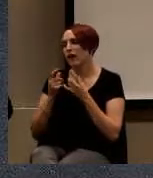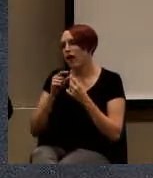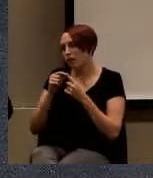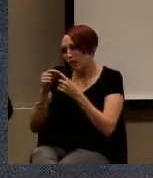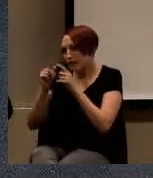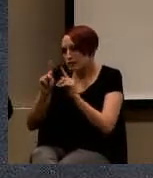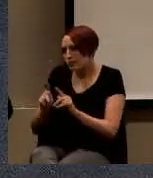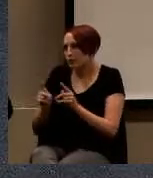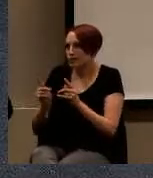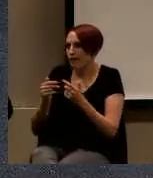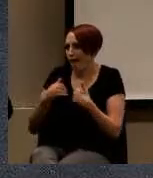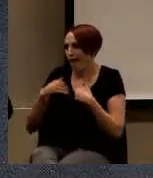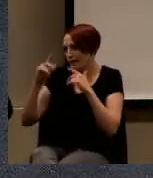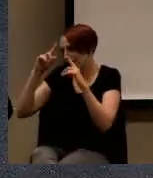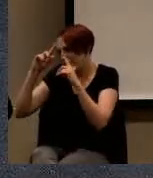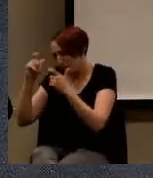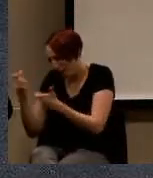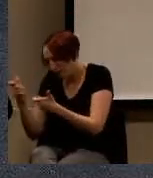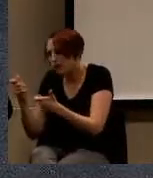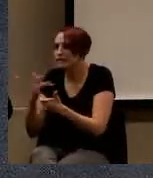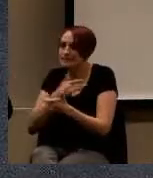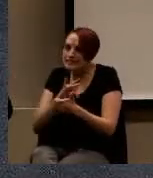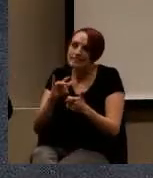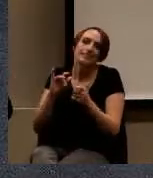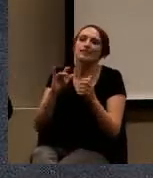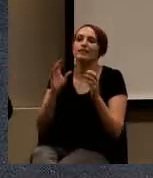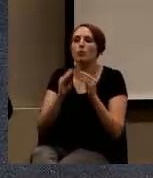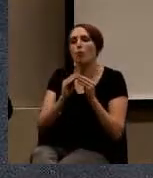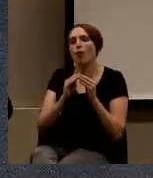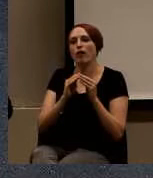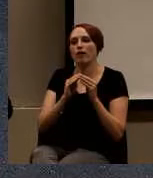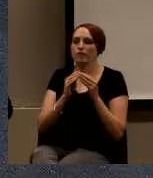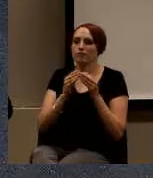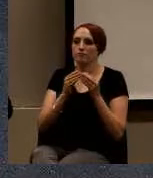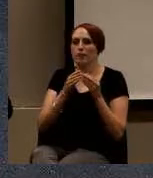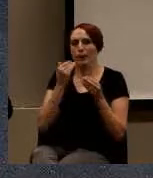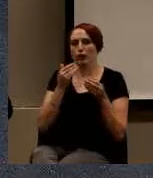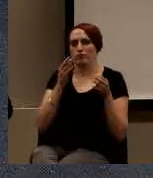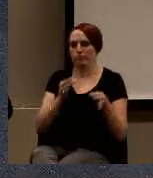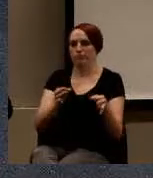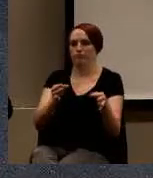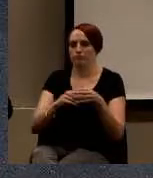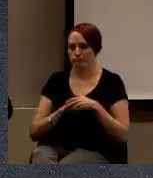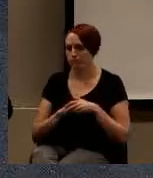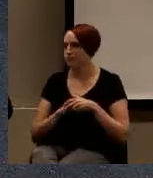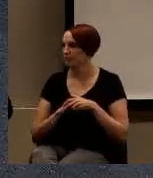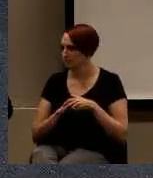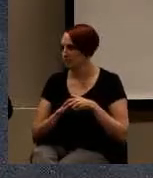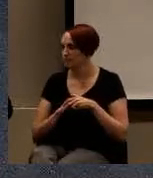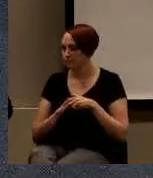dementia, but even for, for any older driver is